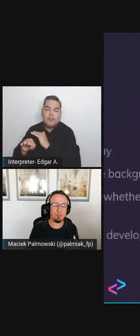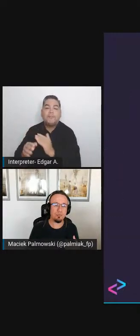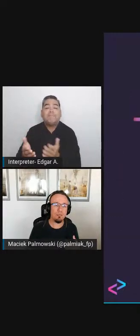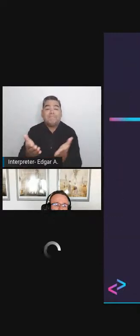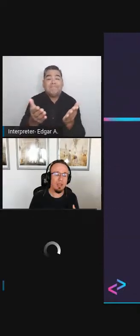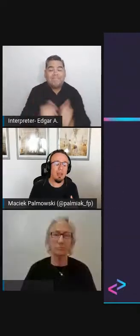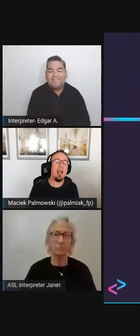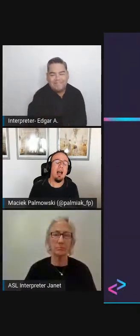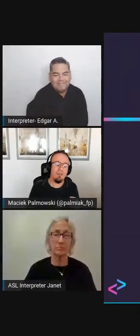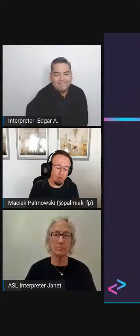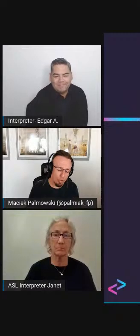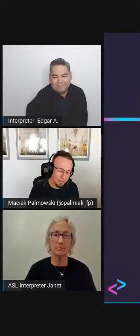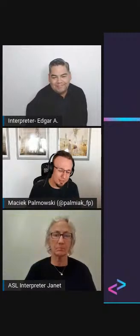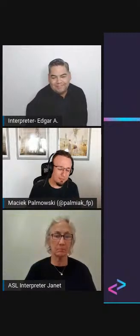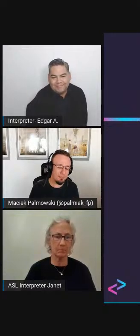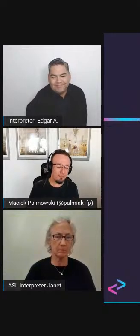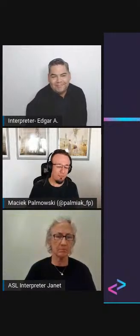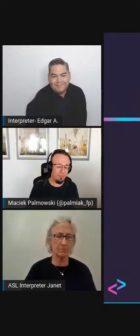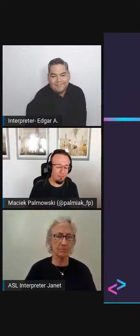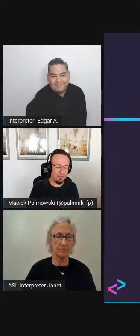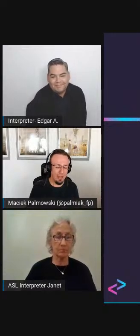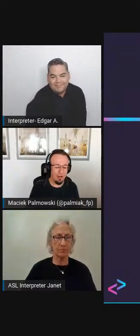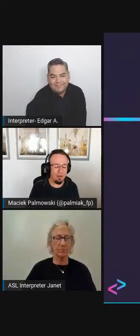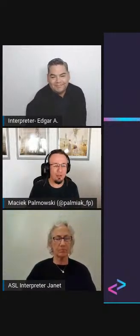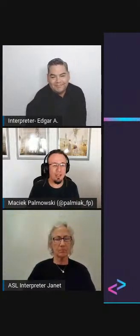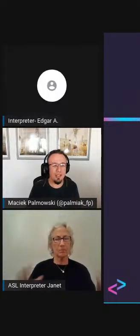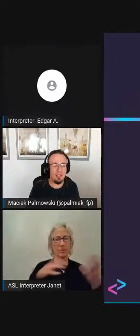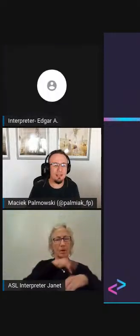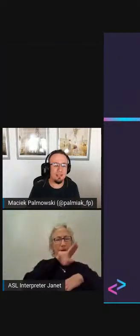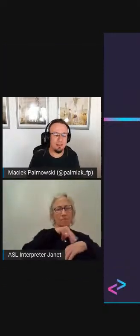some eyes and change the approach towards accessibility.